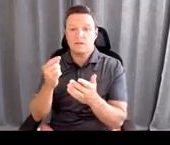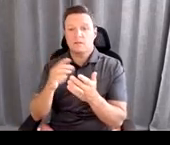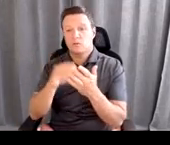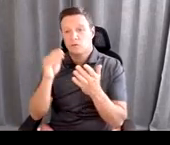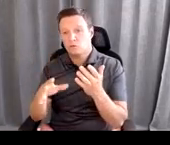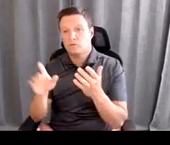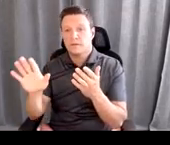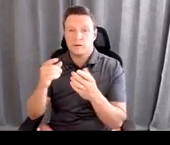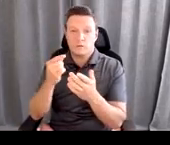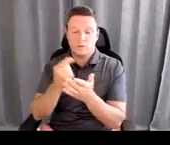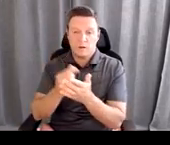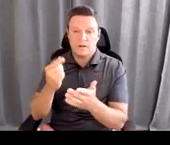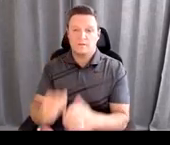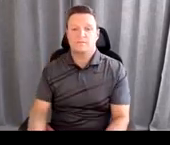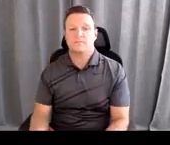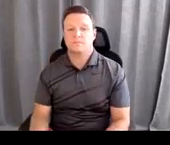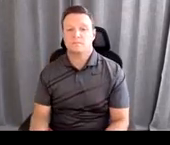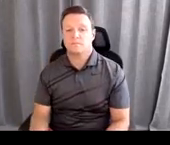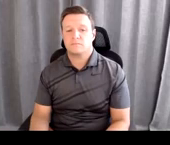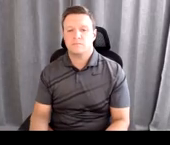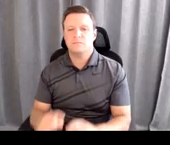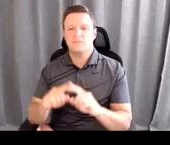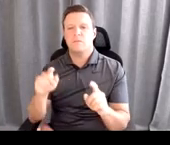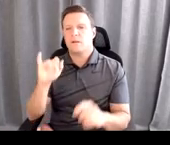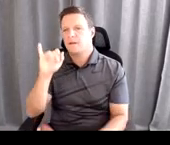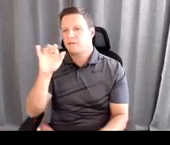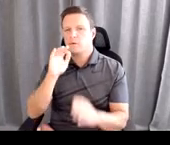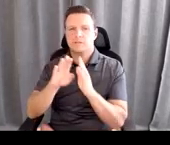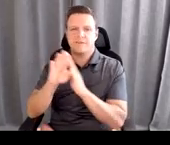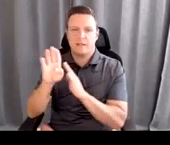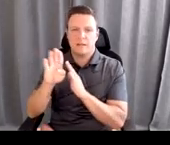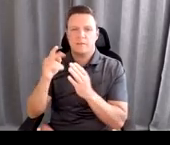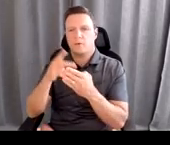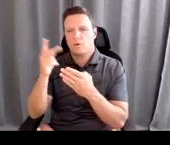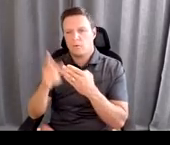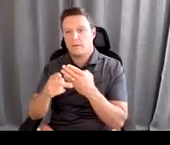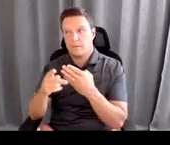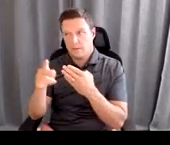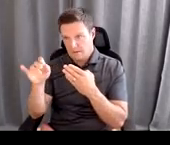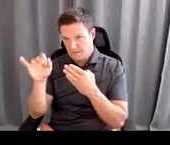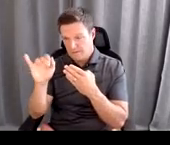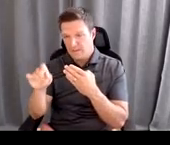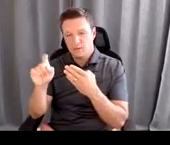if we're going to develop a program like this, that should be the focus, right?